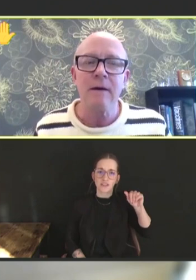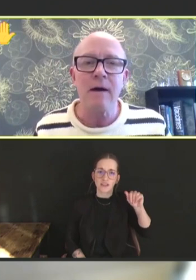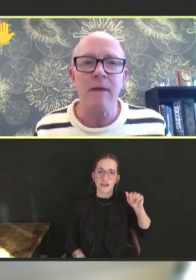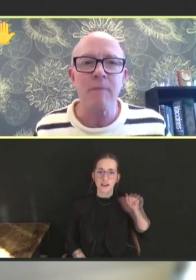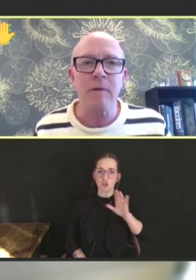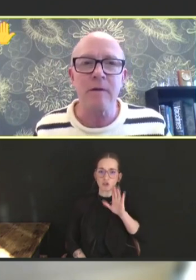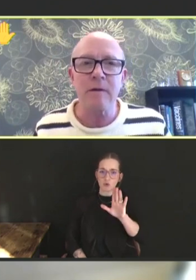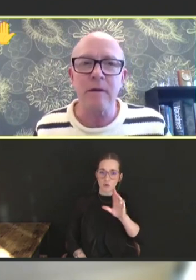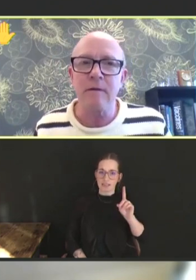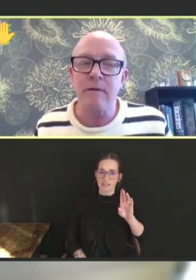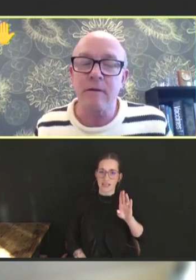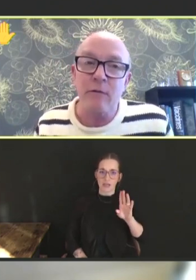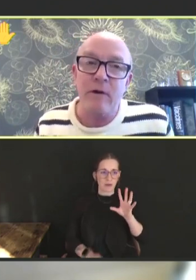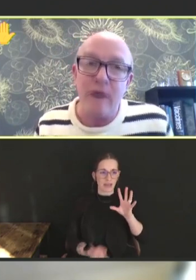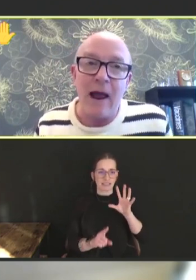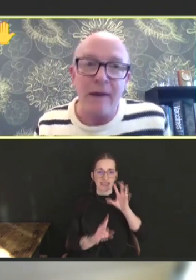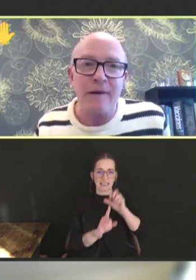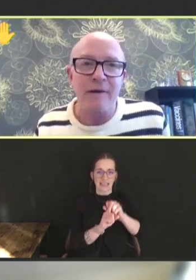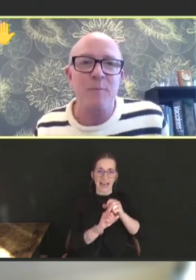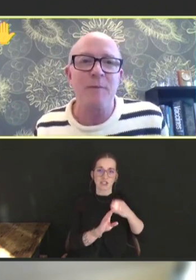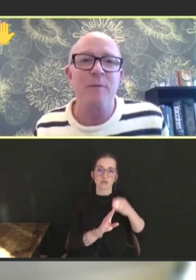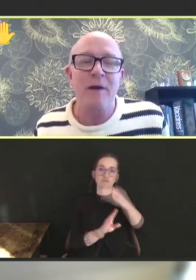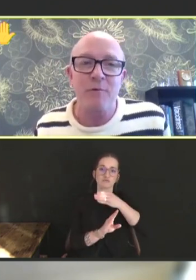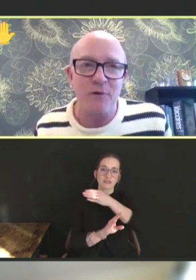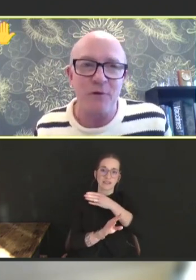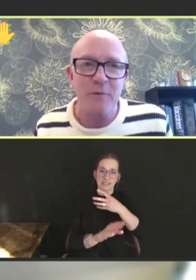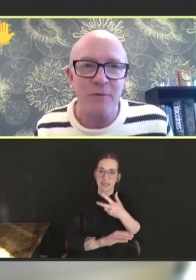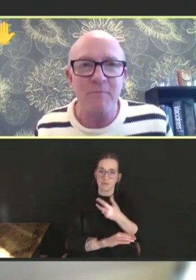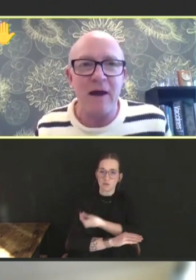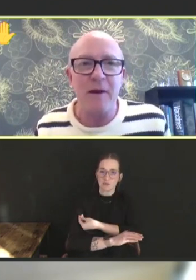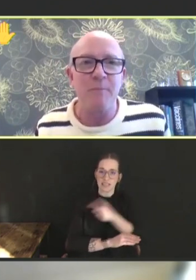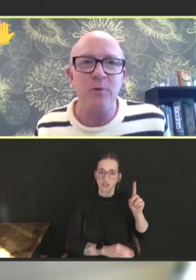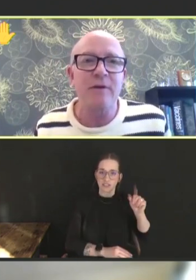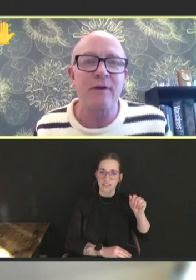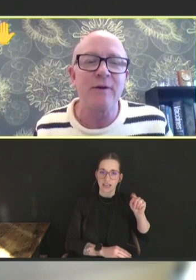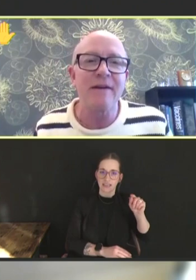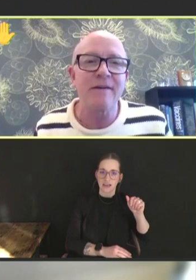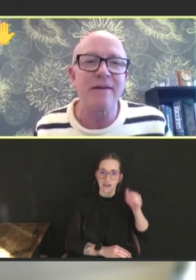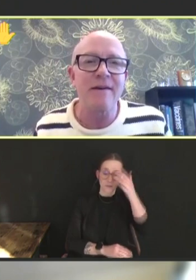Because in the survey, you're asking people, I presume if they got a booster and they said